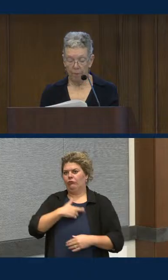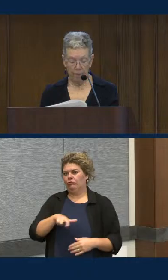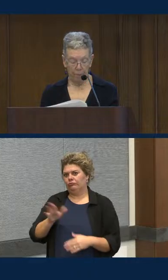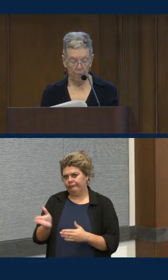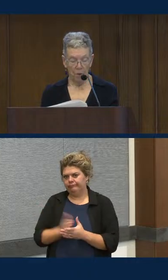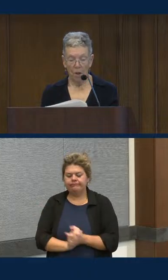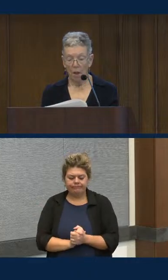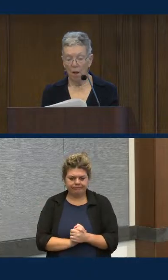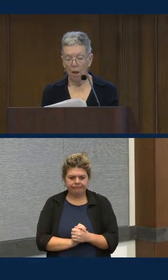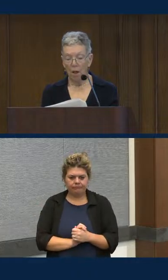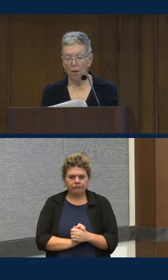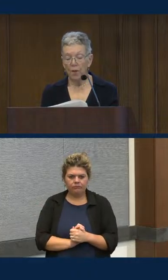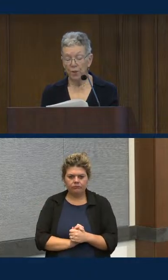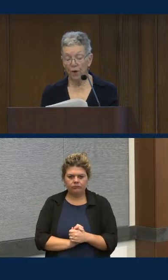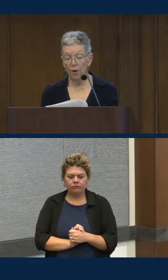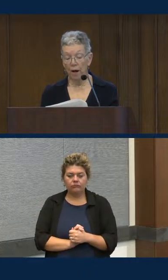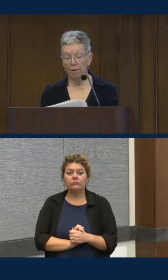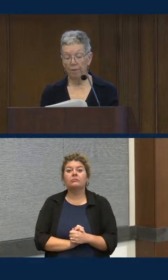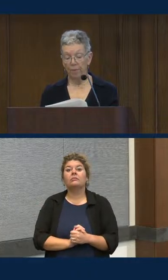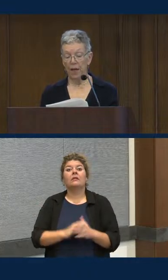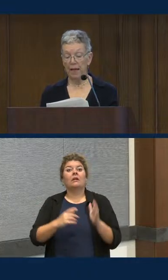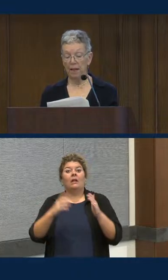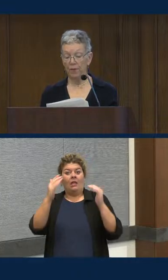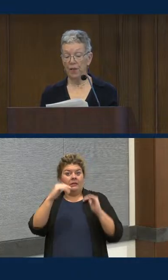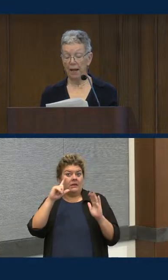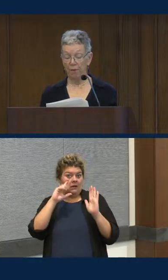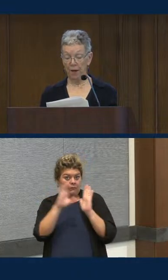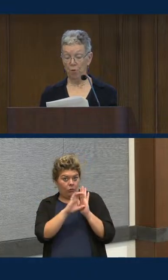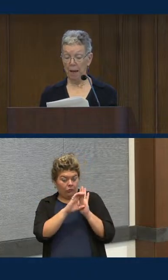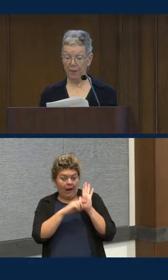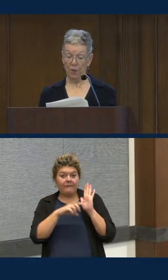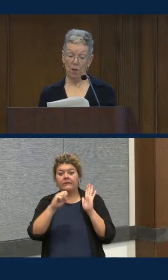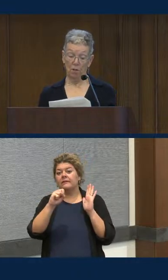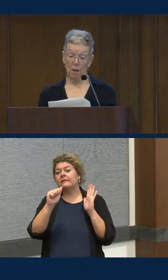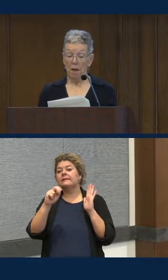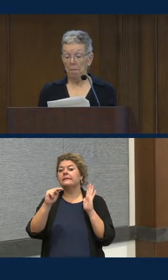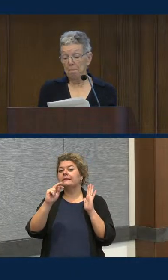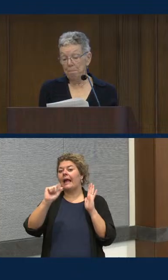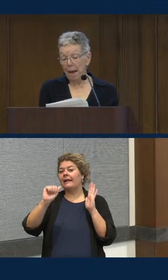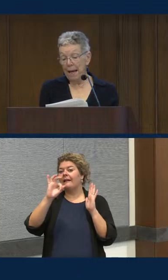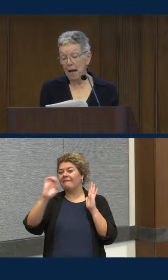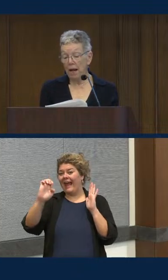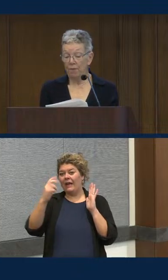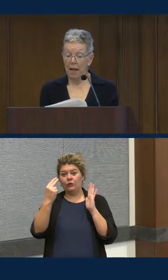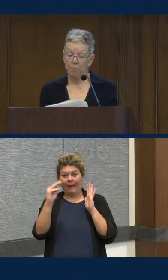This photograph, taken in Santa Fe, New Mexico, may not have captured Frank's eye